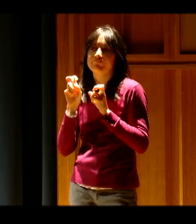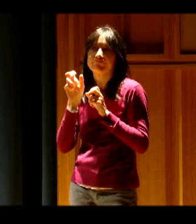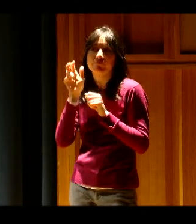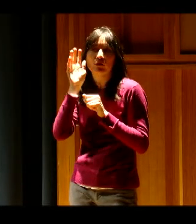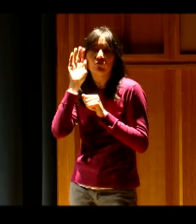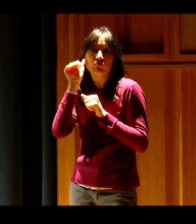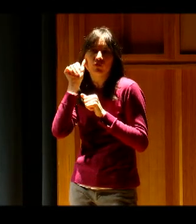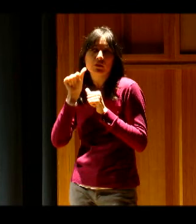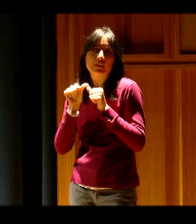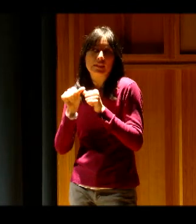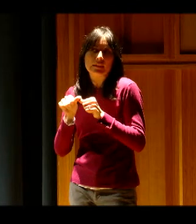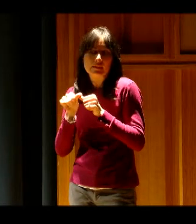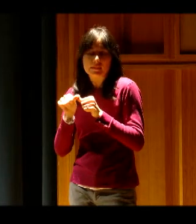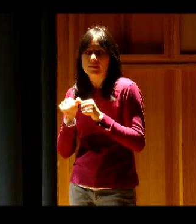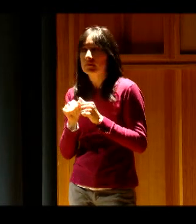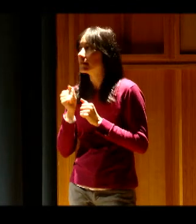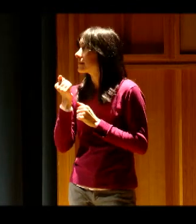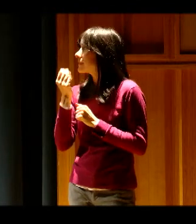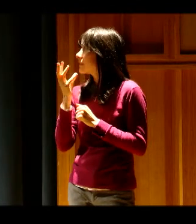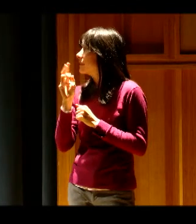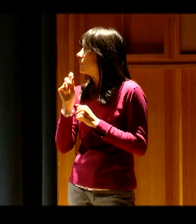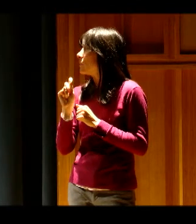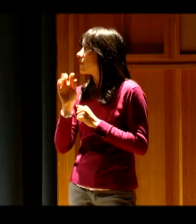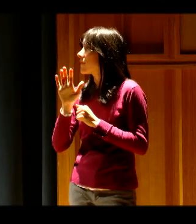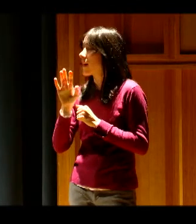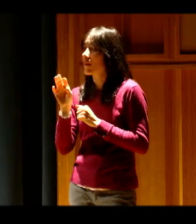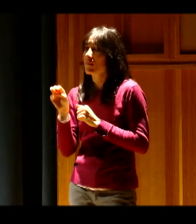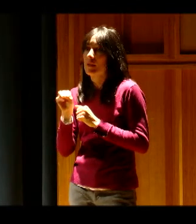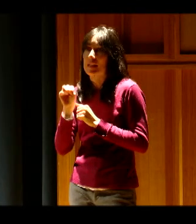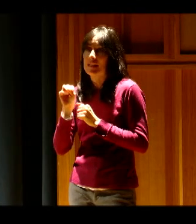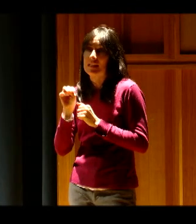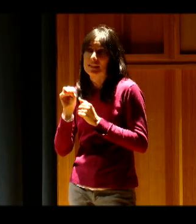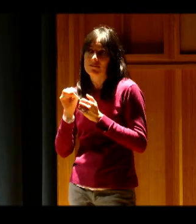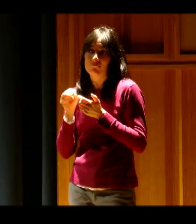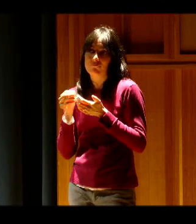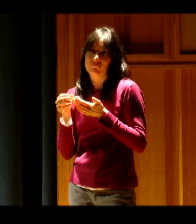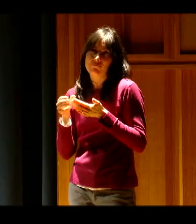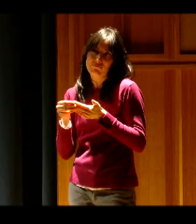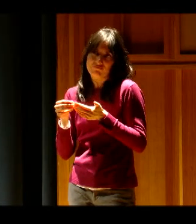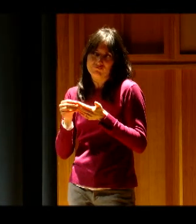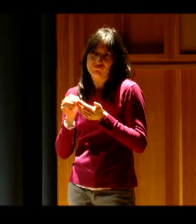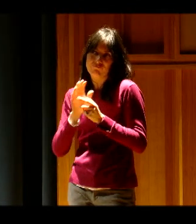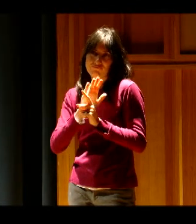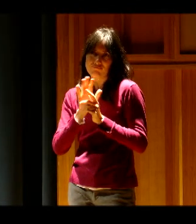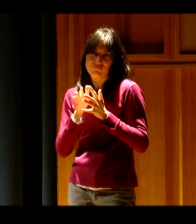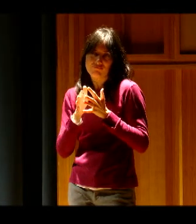16.5 million pounds were saved just by filling in a carbon footprint.